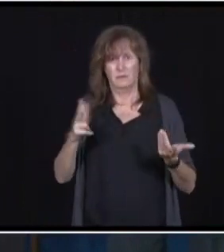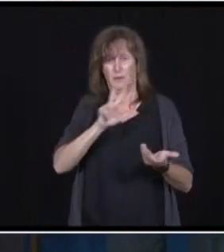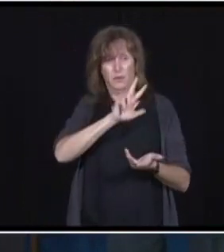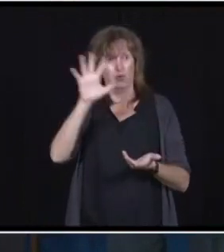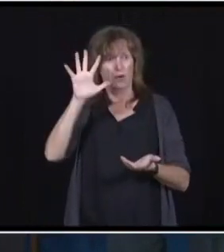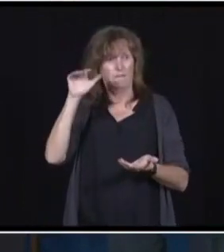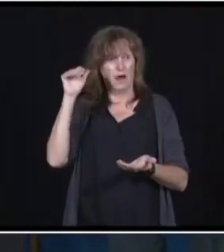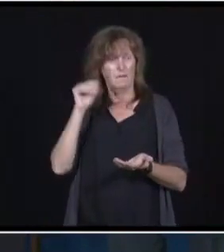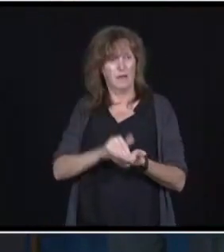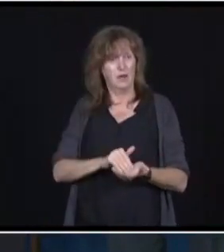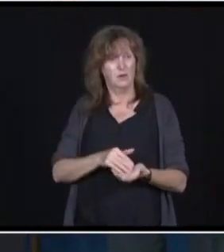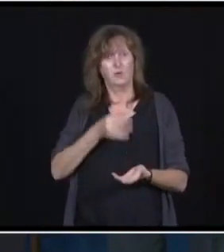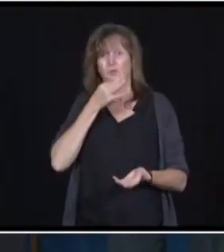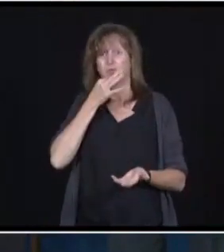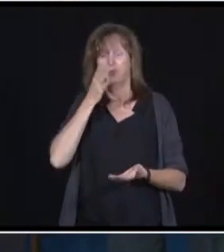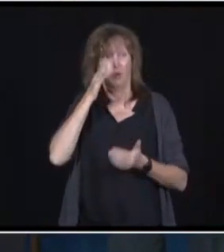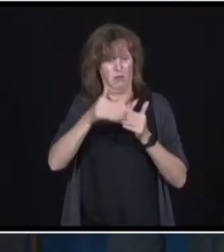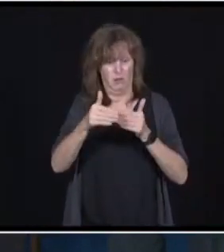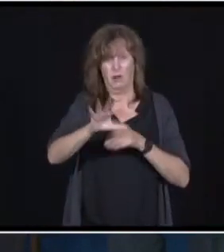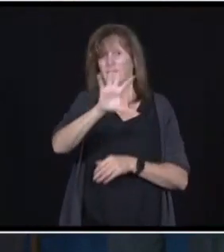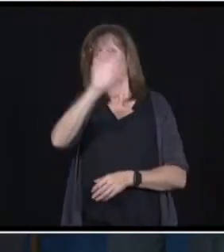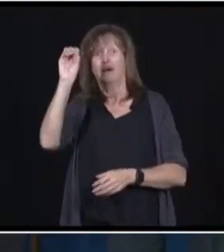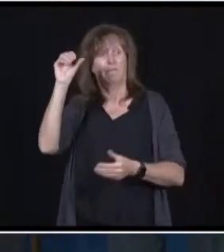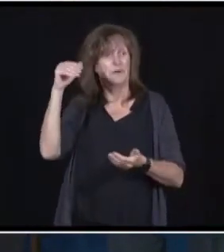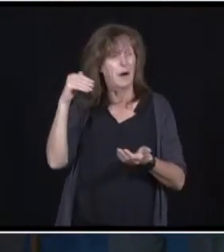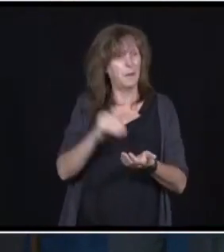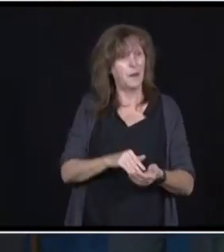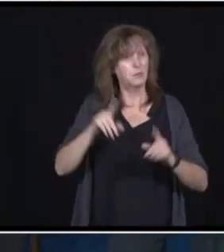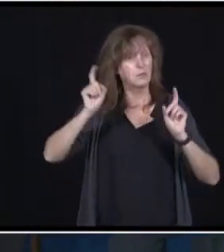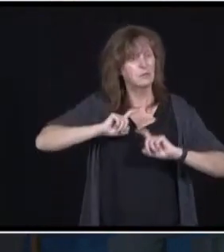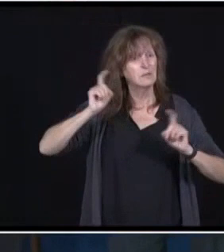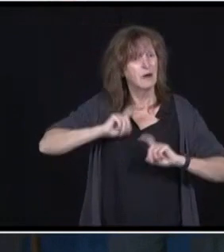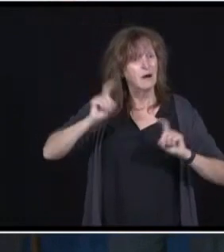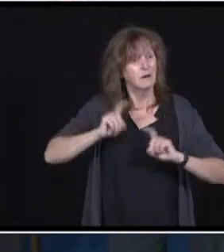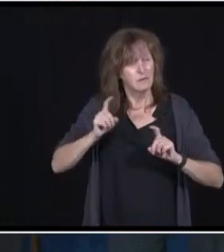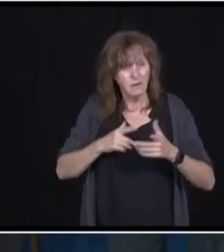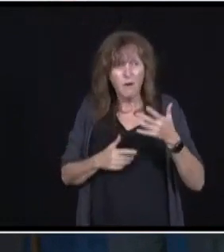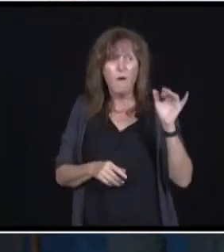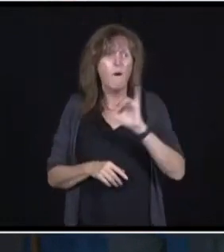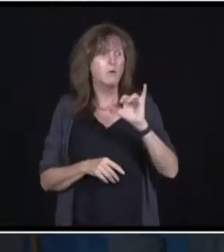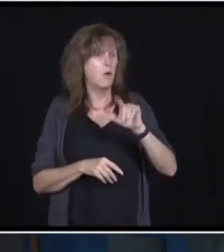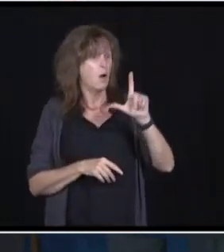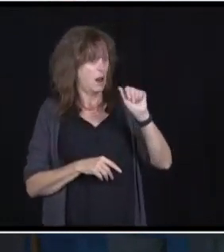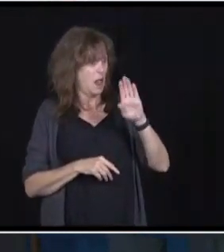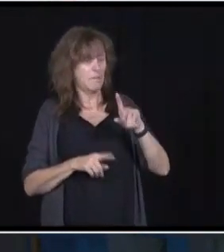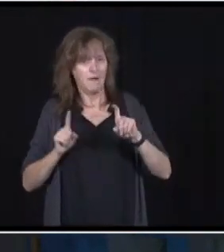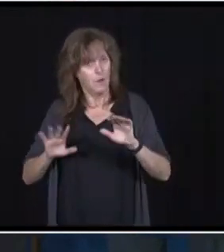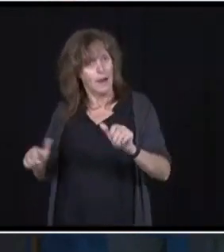And we do have the lab capacity. It was all of a sudden, the floodgates opened up so we